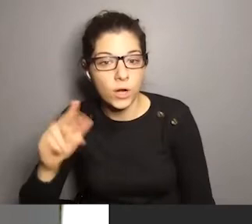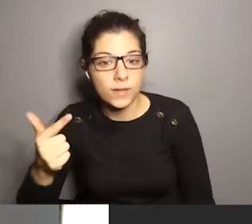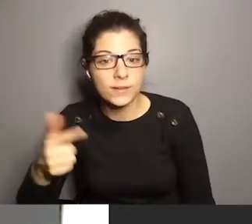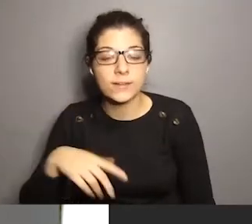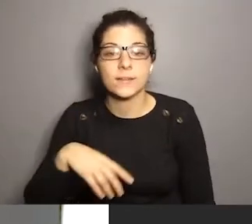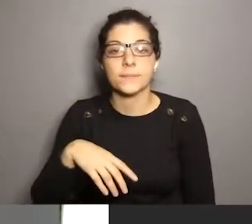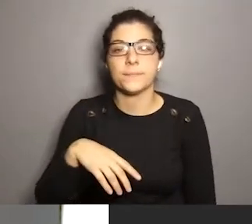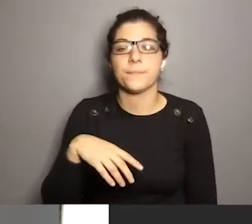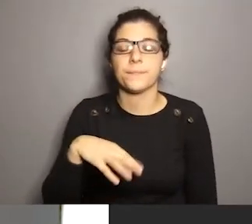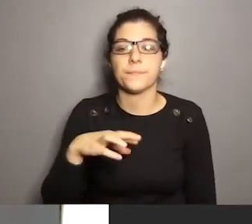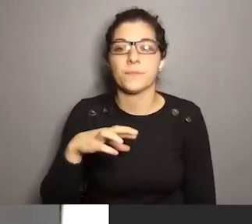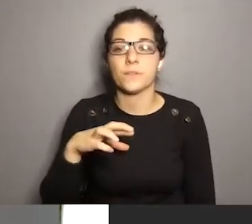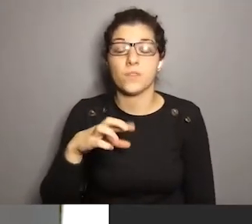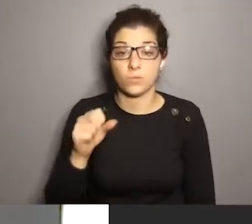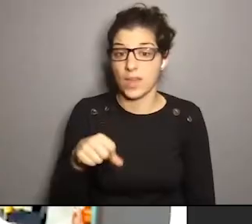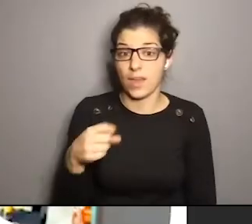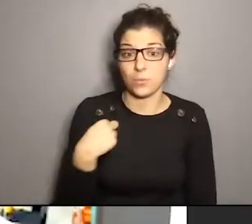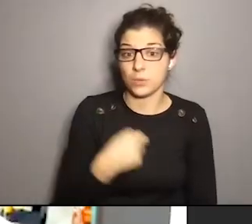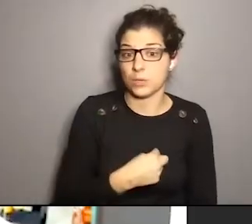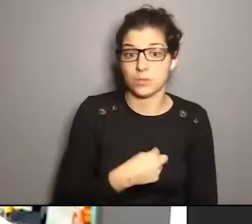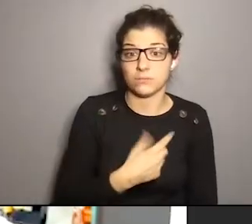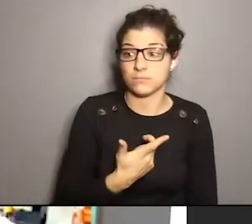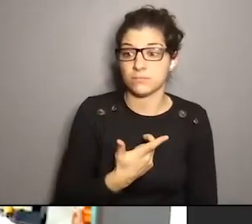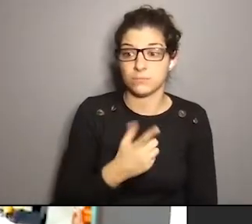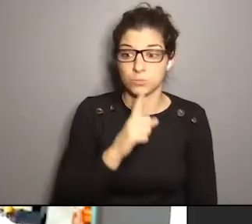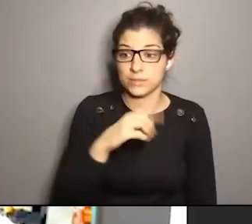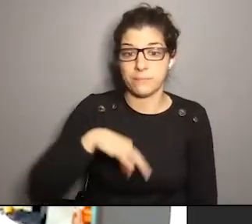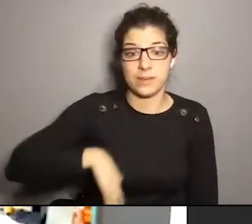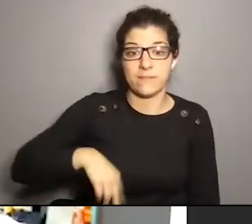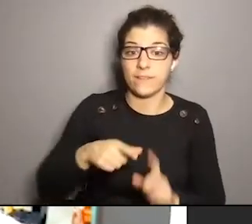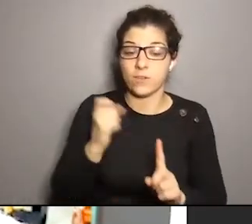So yeah, we could really benefit from more people coming in